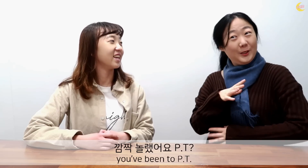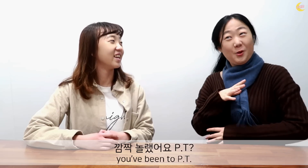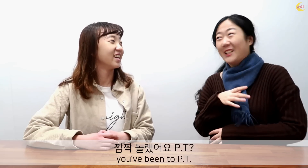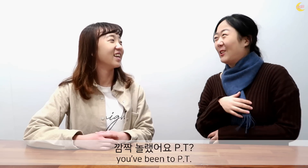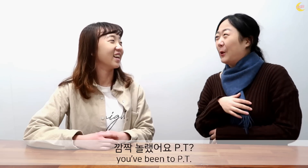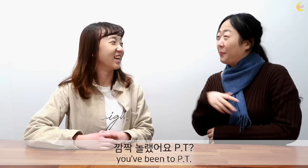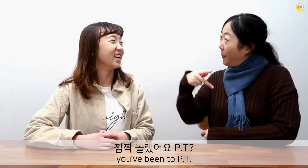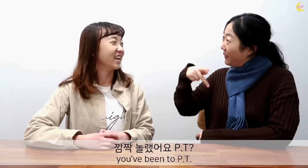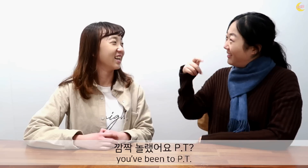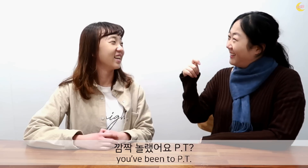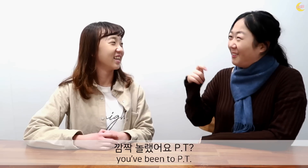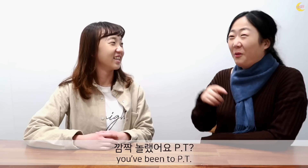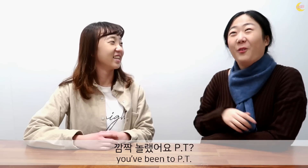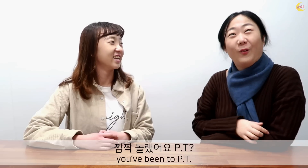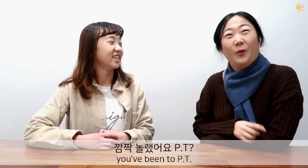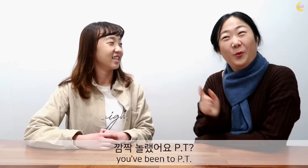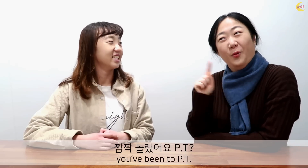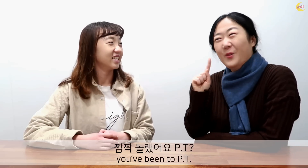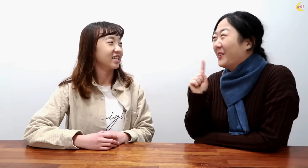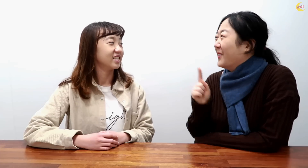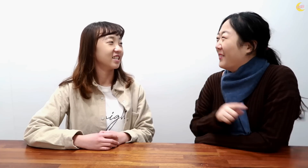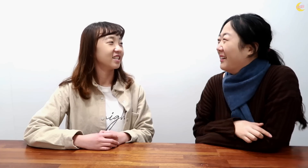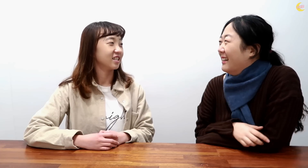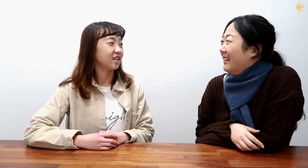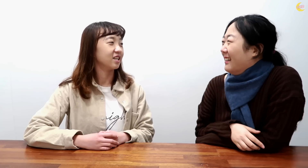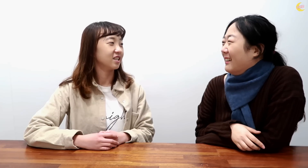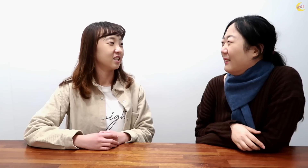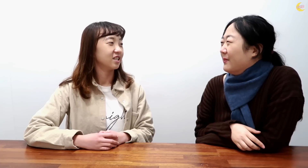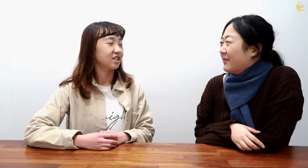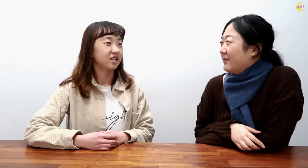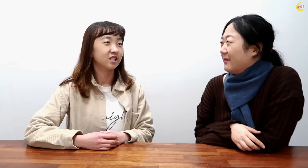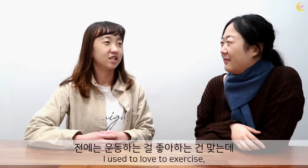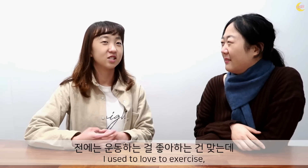I was surprised to hear that you’ve been to P.T.